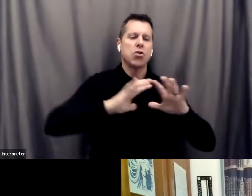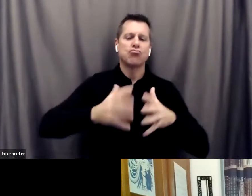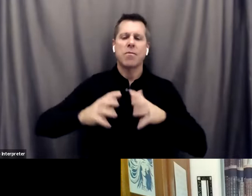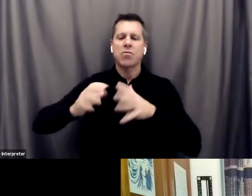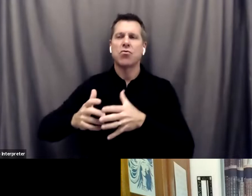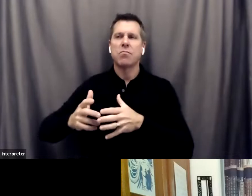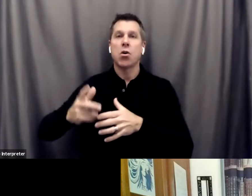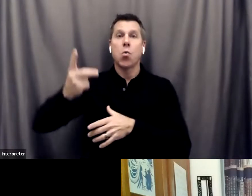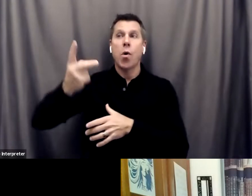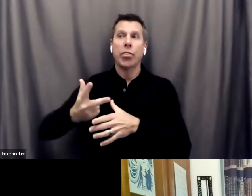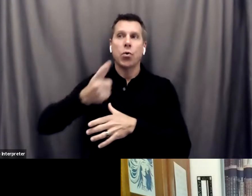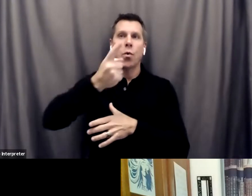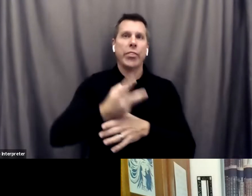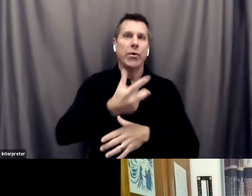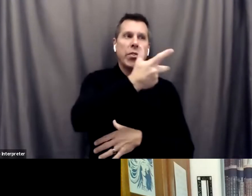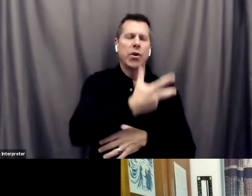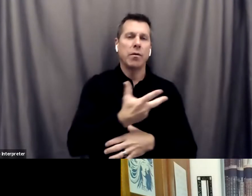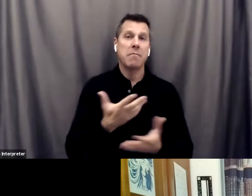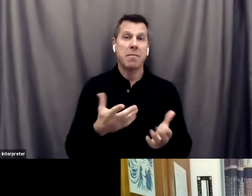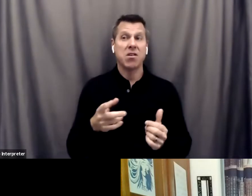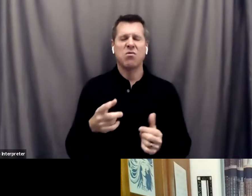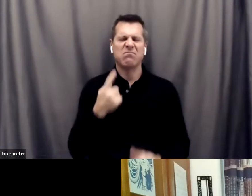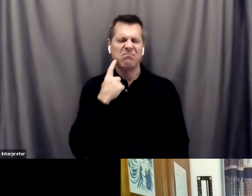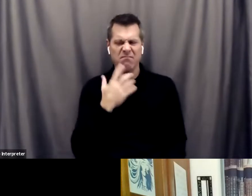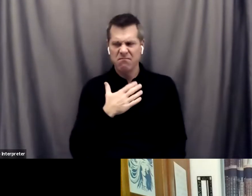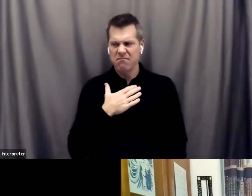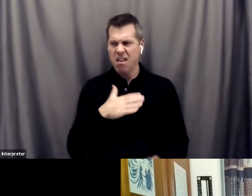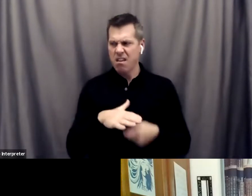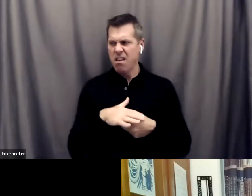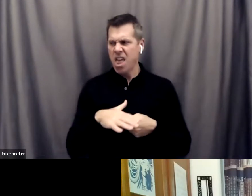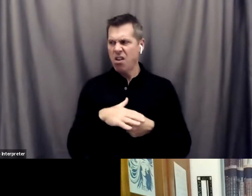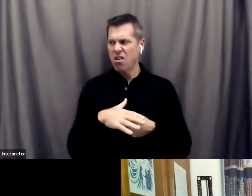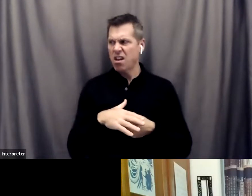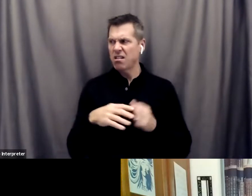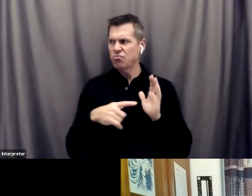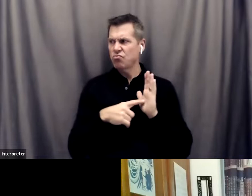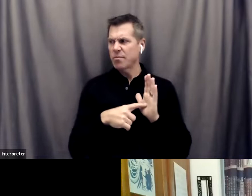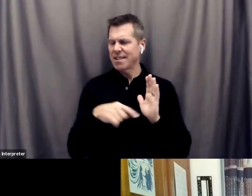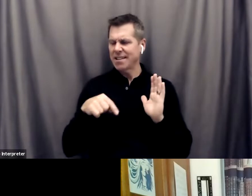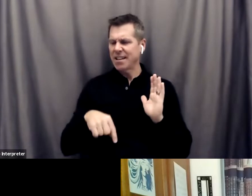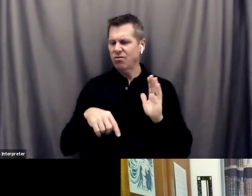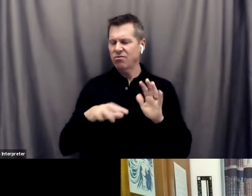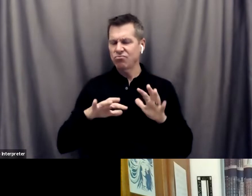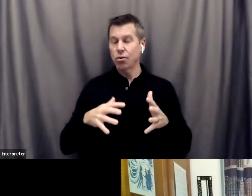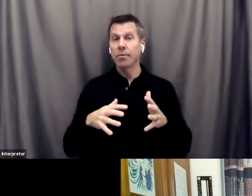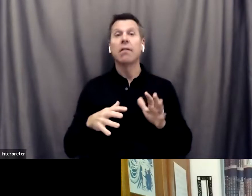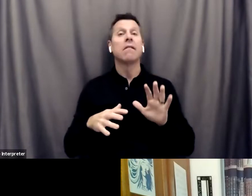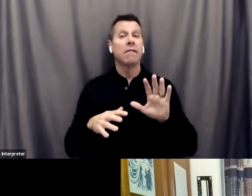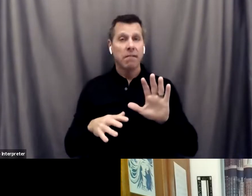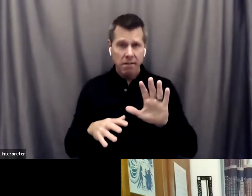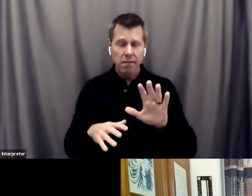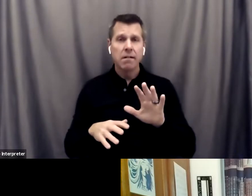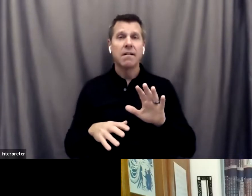don't know if my area is being represented in these conversations. I just wanted to let everyone know that going into this semester,